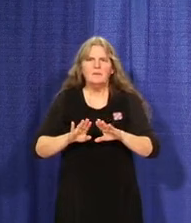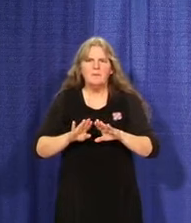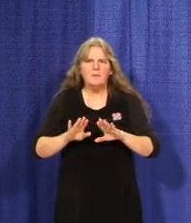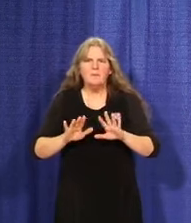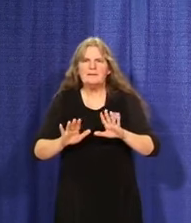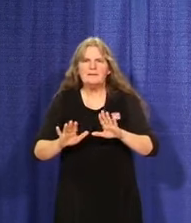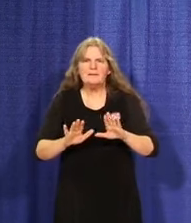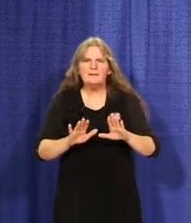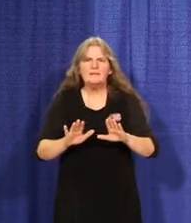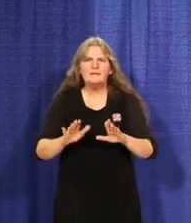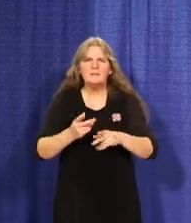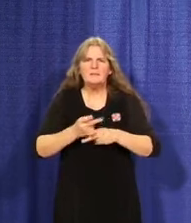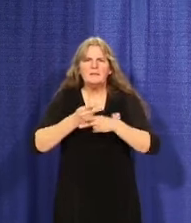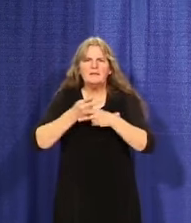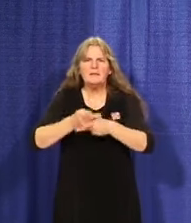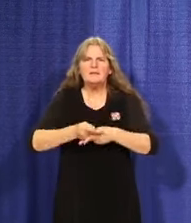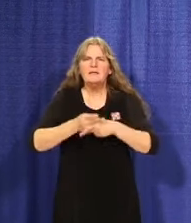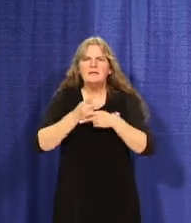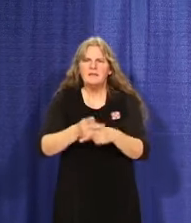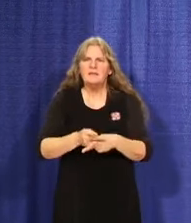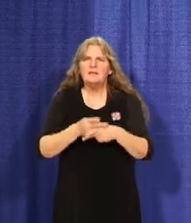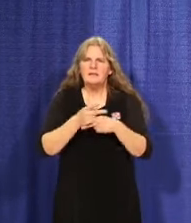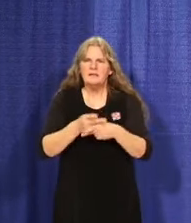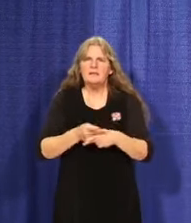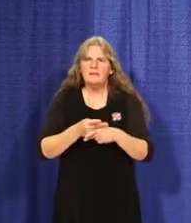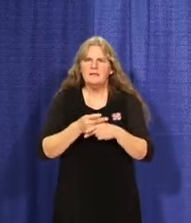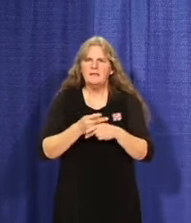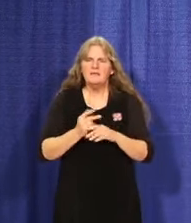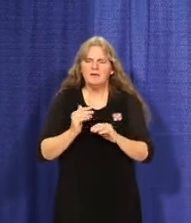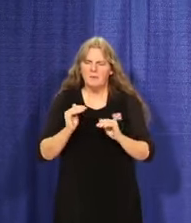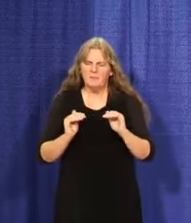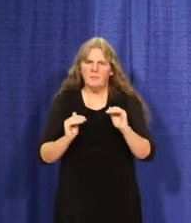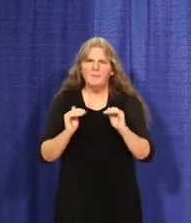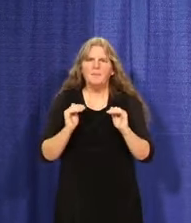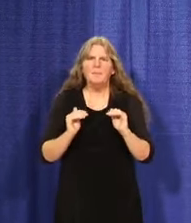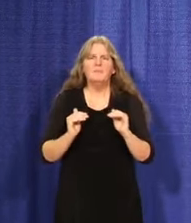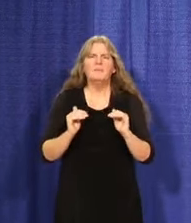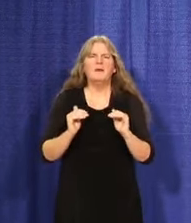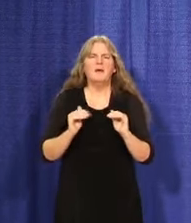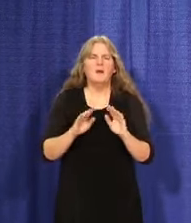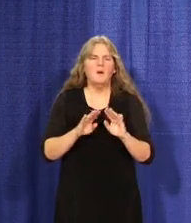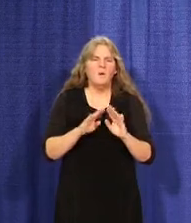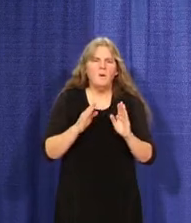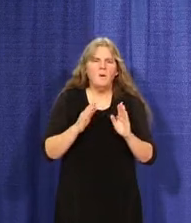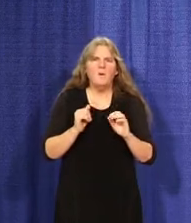that right balance. Openness to travel with adequate